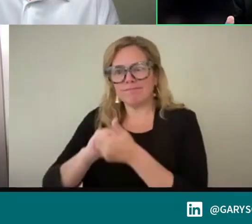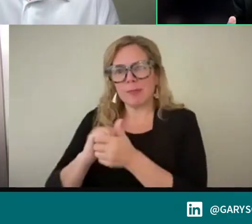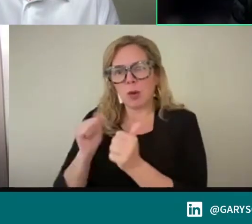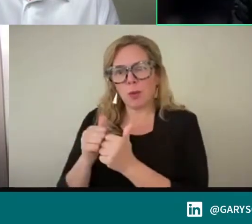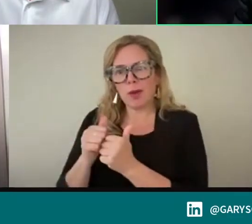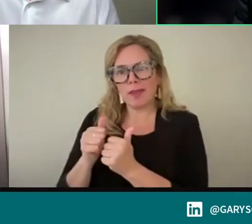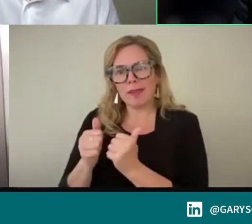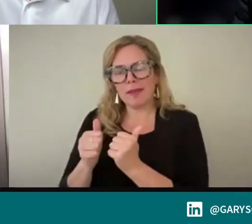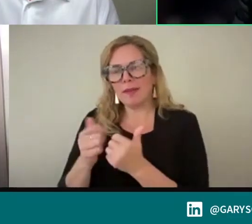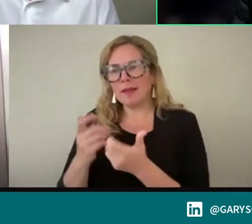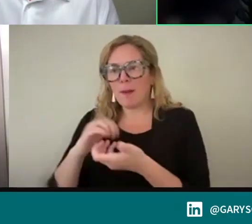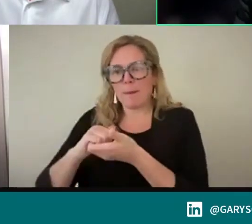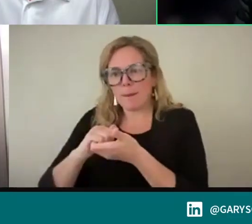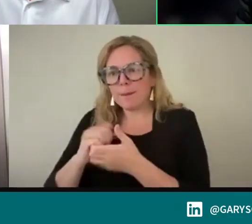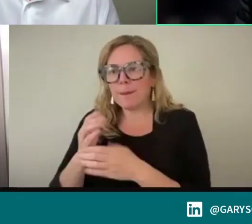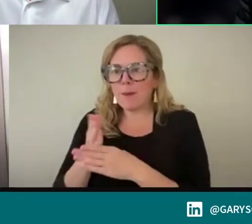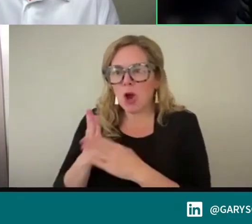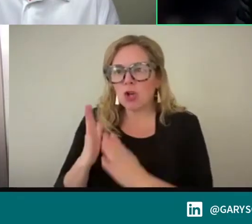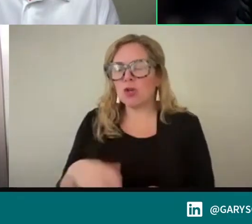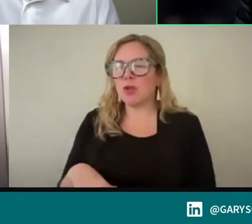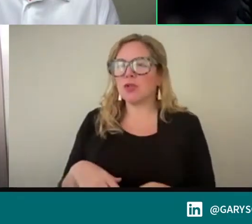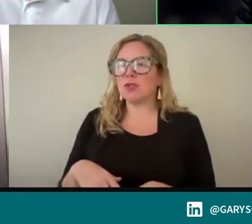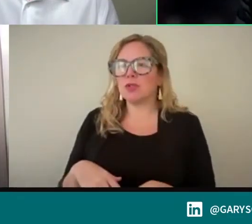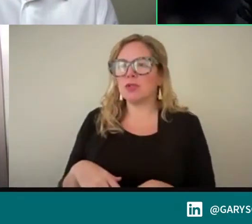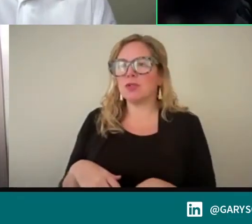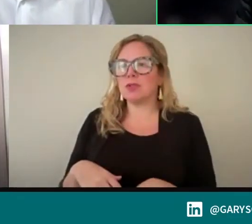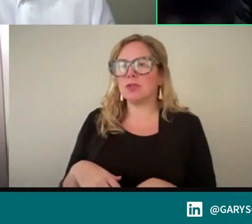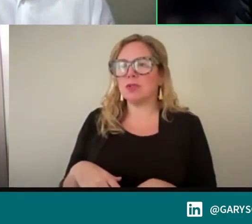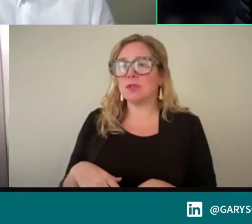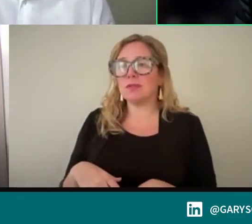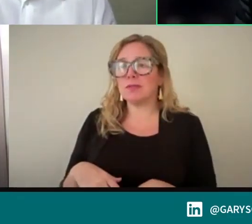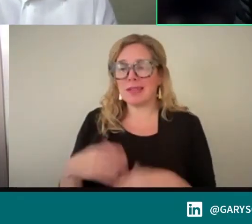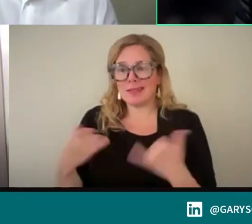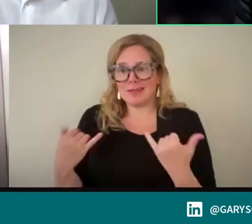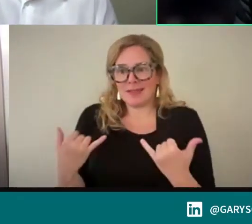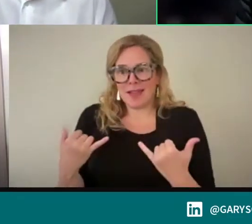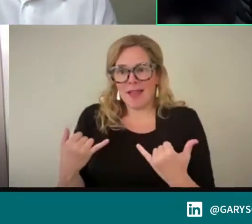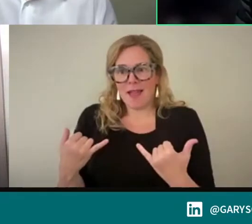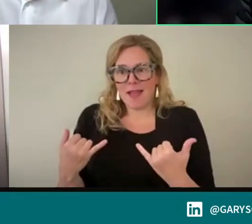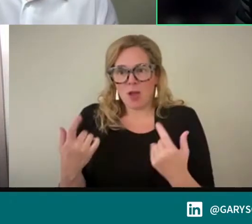Well I think, really after today it's really, companies like zoom, platforms like Zoom,